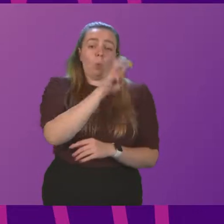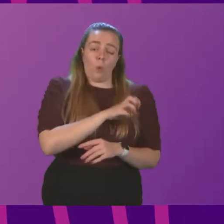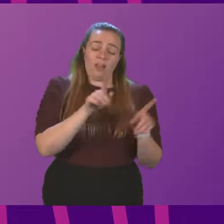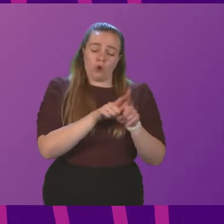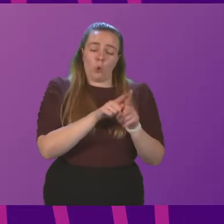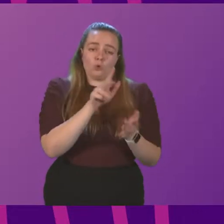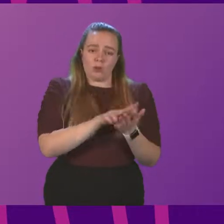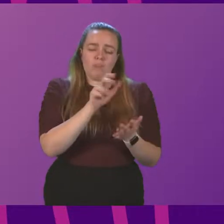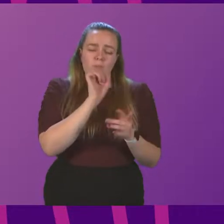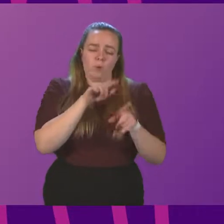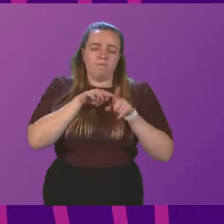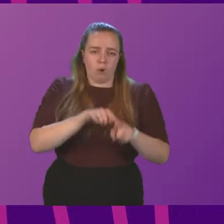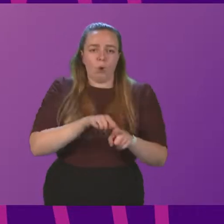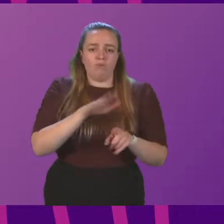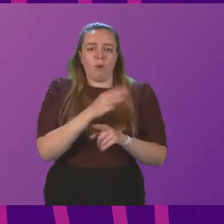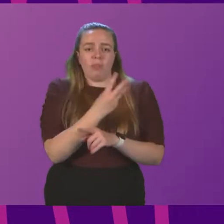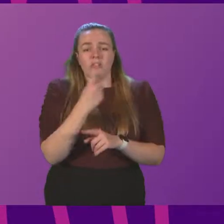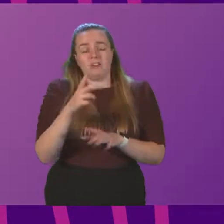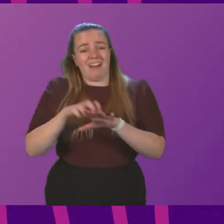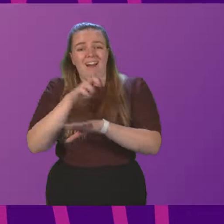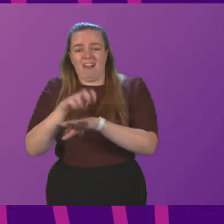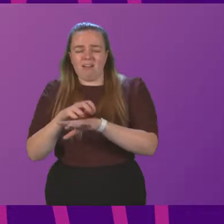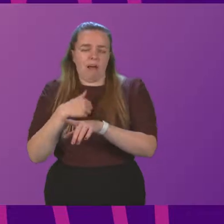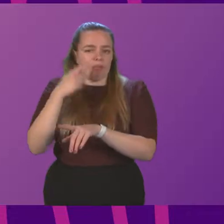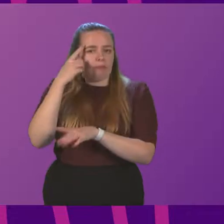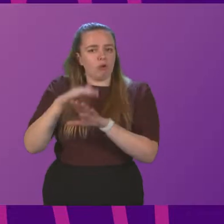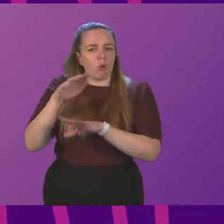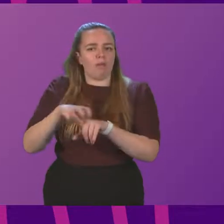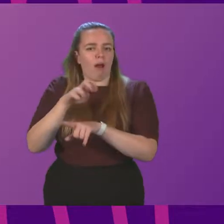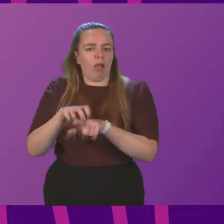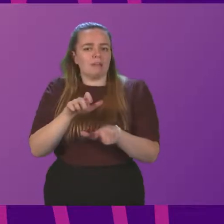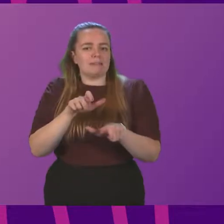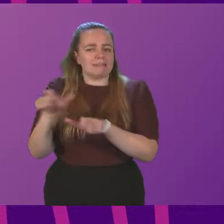that it would align from 31 October; I understand that Northern Ireland is still to confirm that.